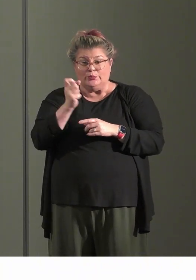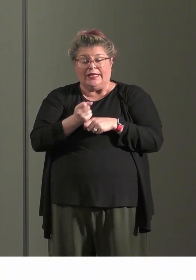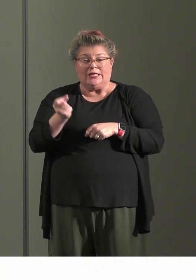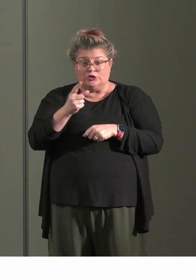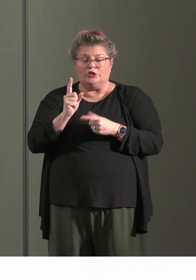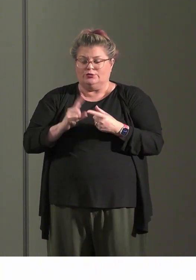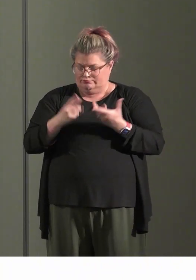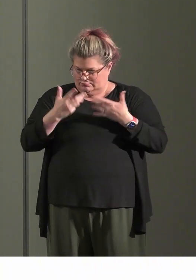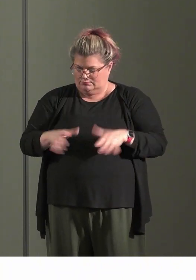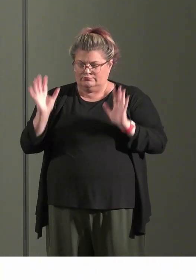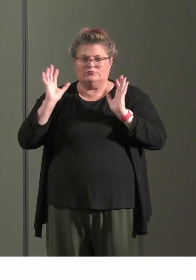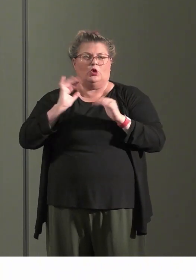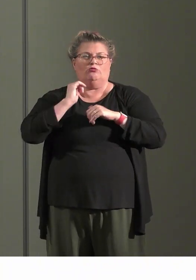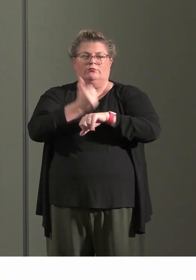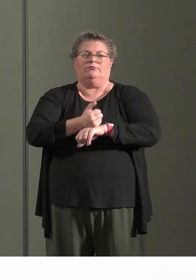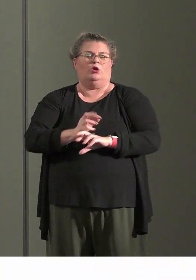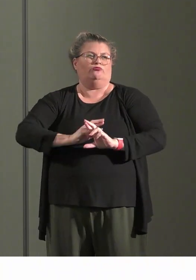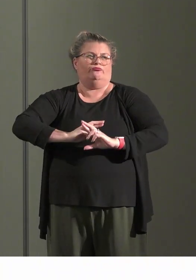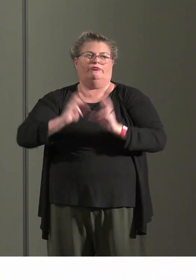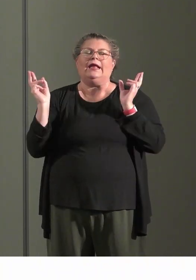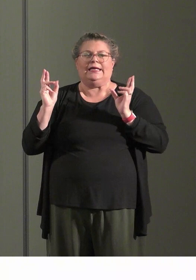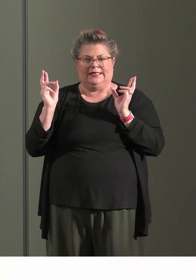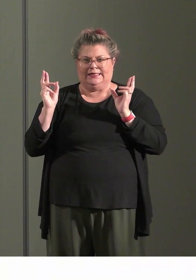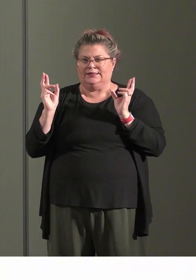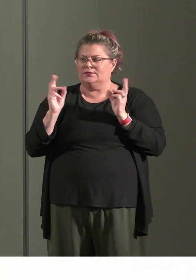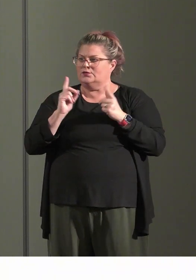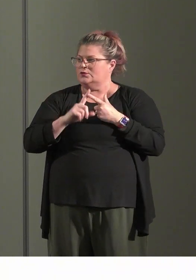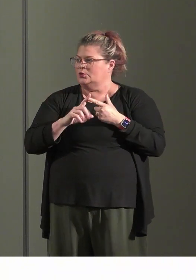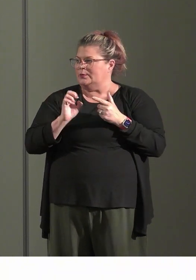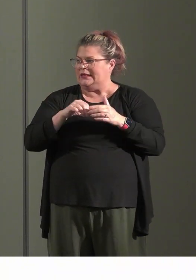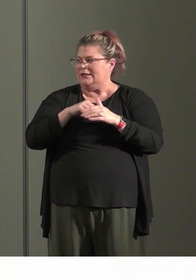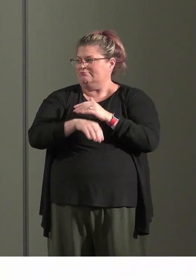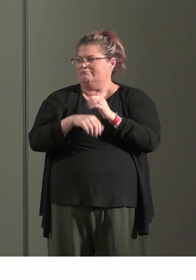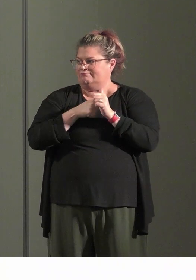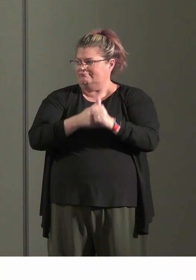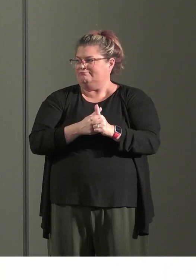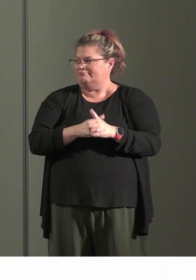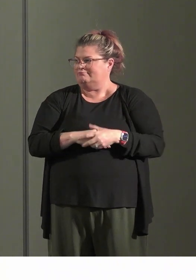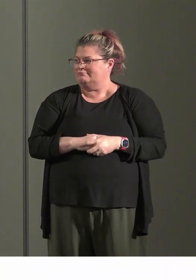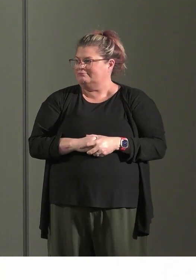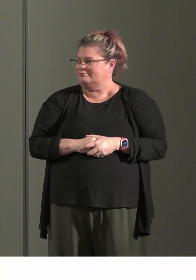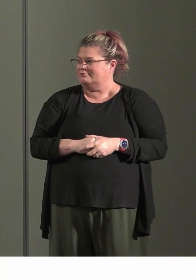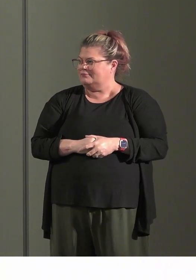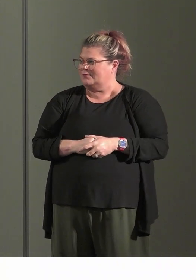separate consequences of non-compliance. >> DAVE: How about in Canada Phil.